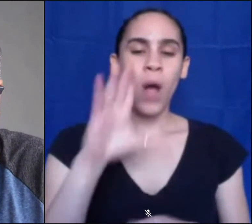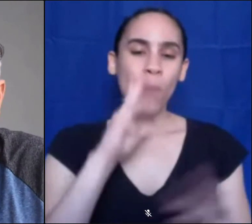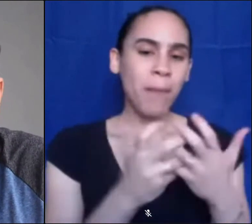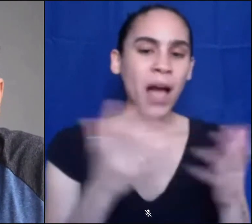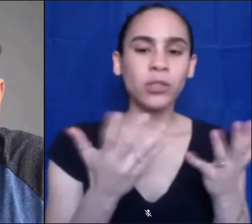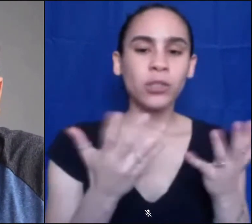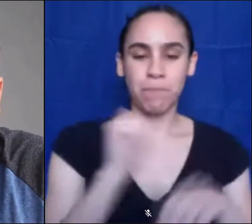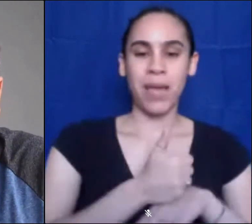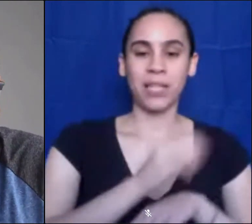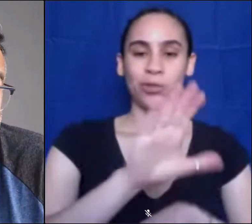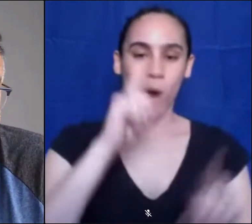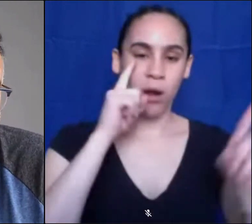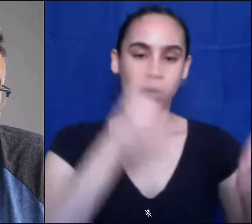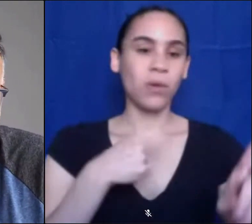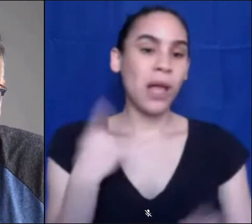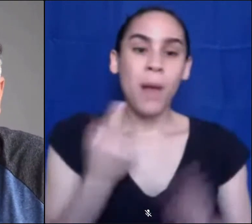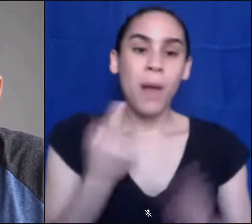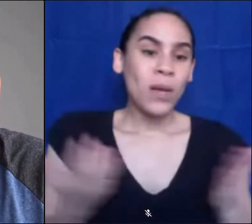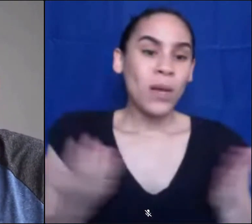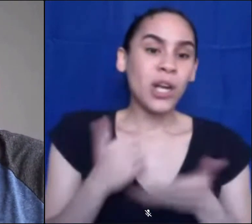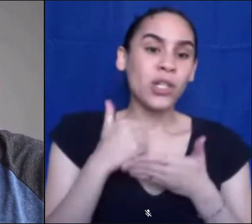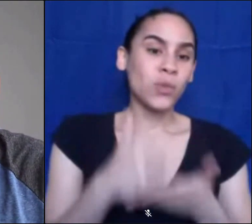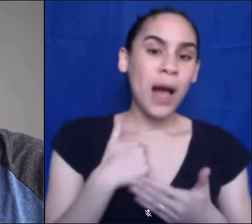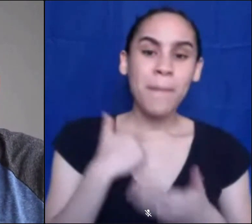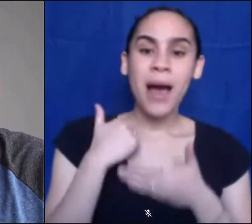this is what i love to do with helping people people in their careers um thank you very much